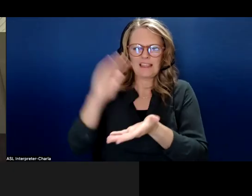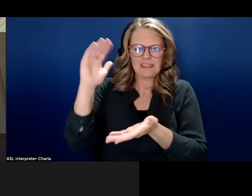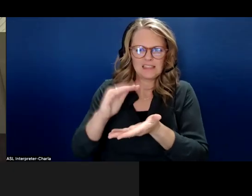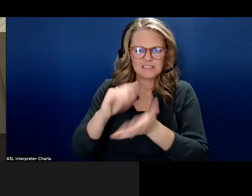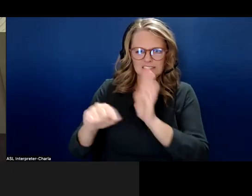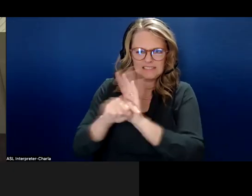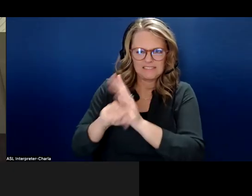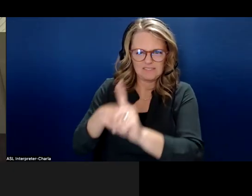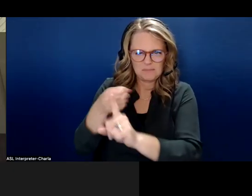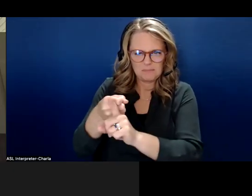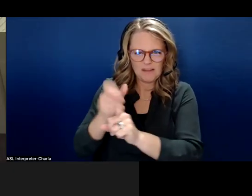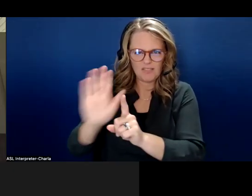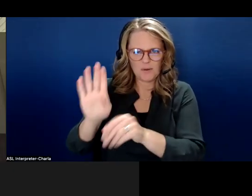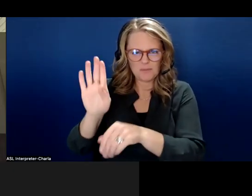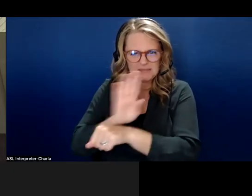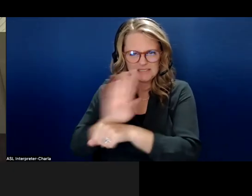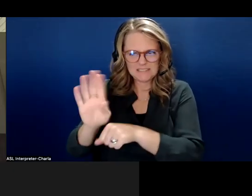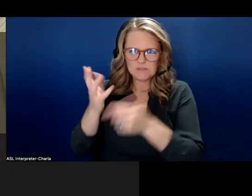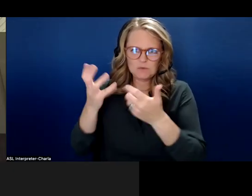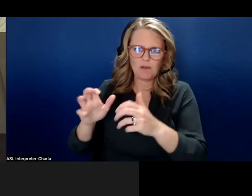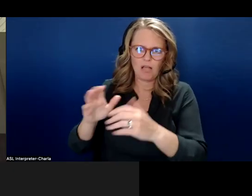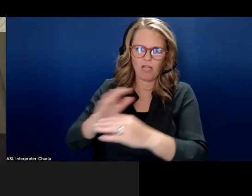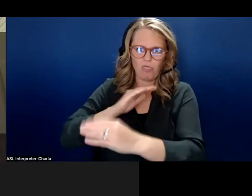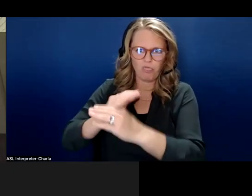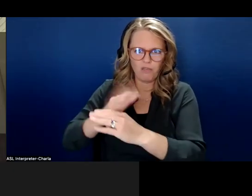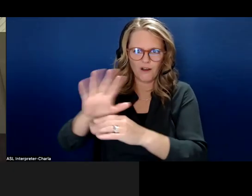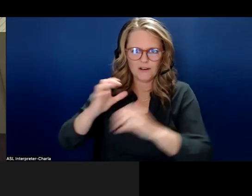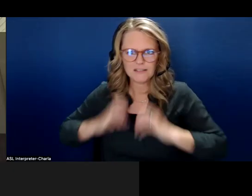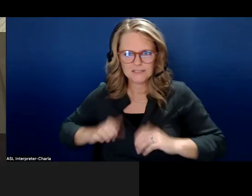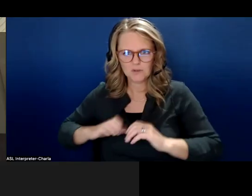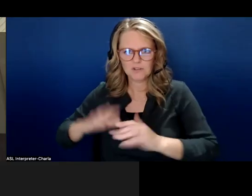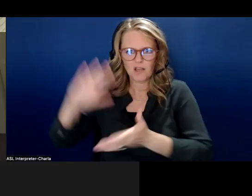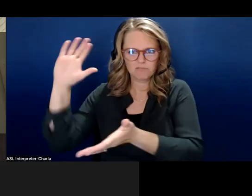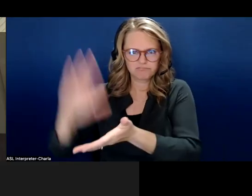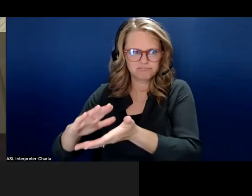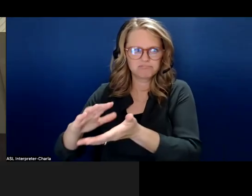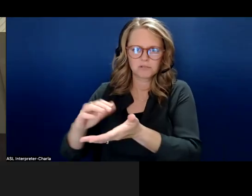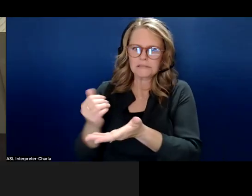and ultimately, you know, not have the project be something that is too painful.